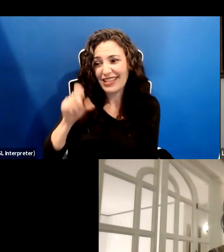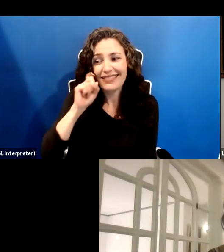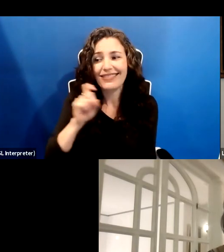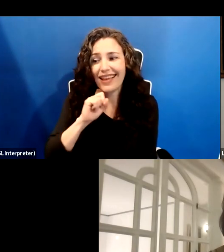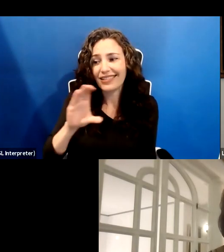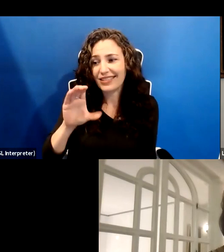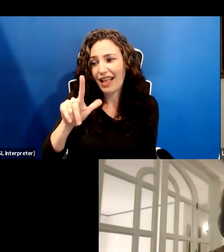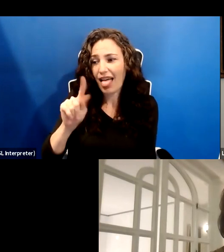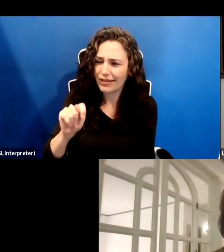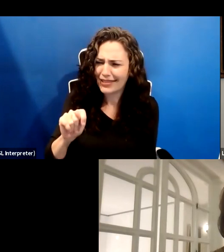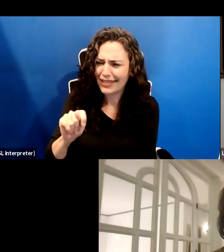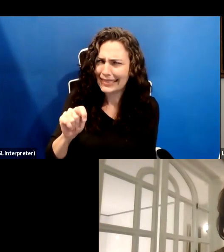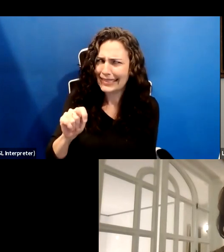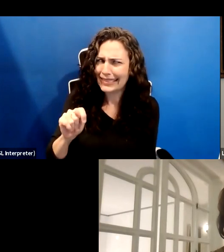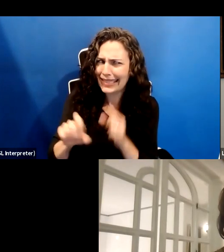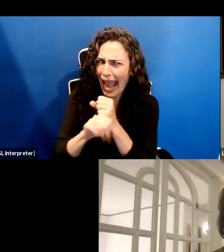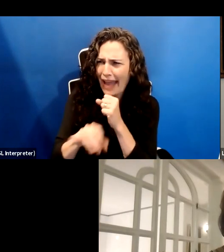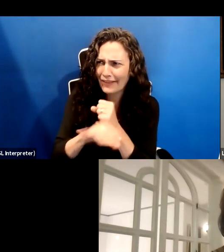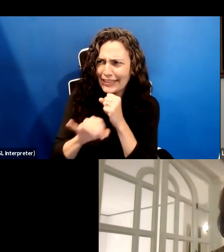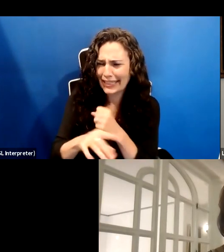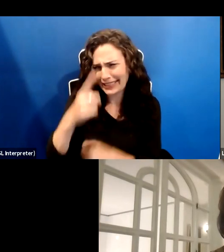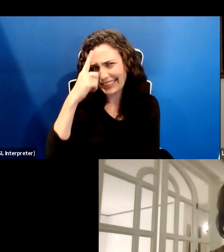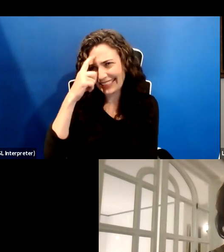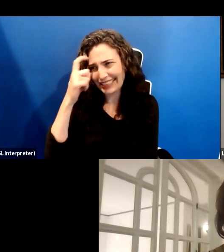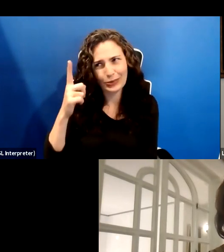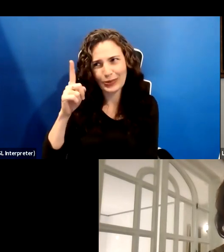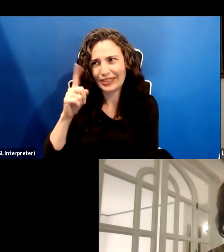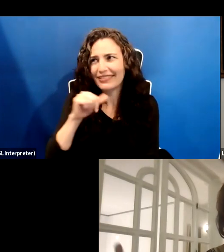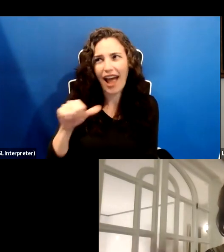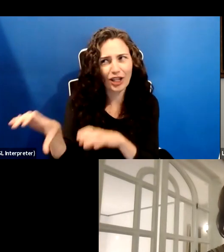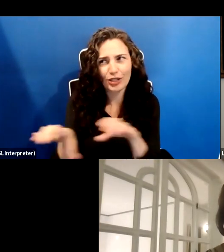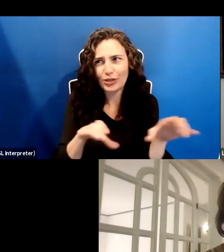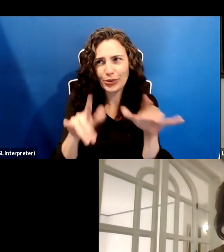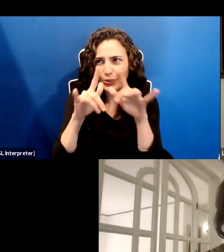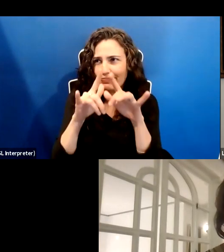You know, because we're not gonna do the same thing that everybody else has done, which is to get, just get eyeballs